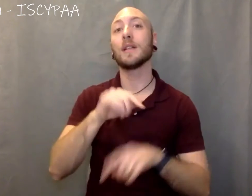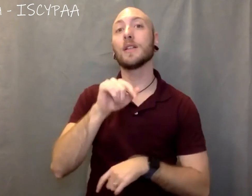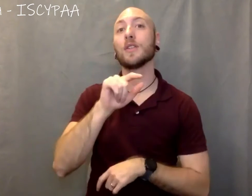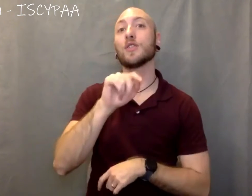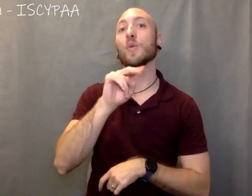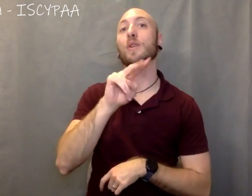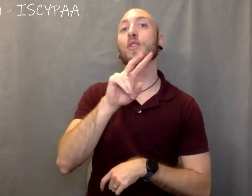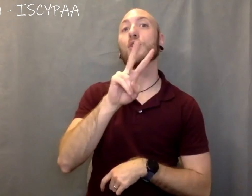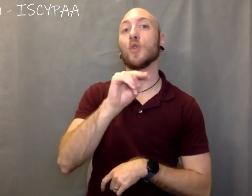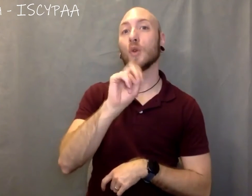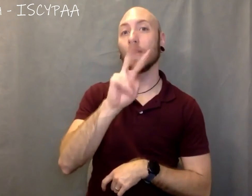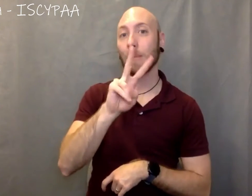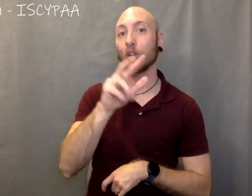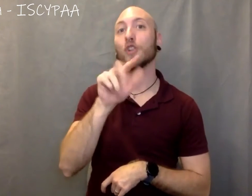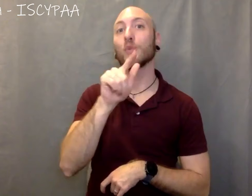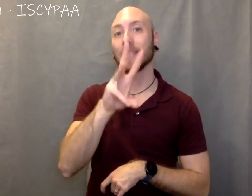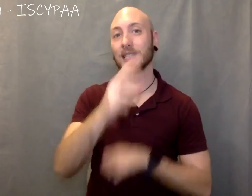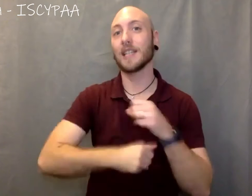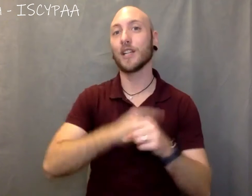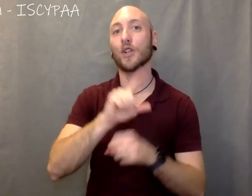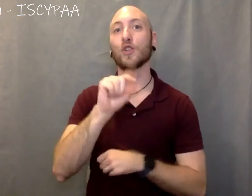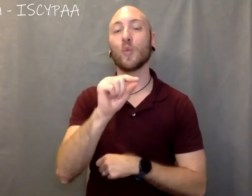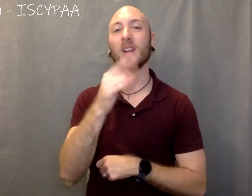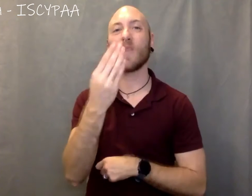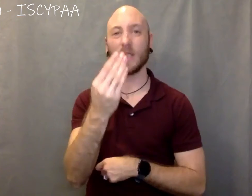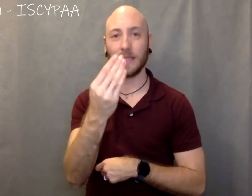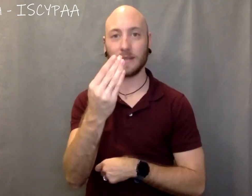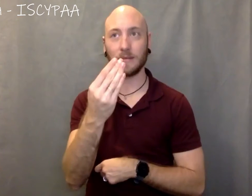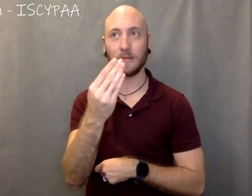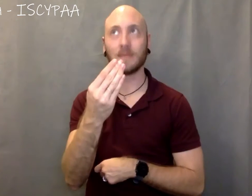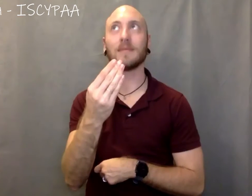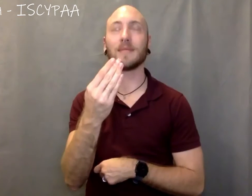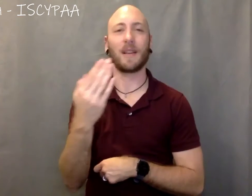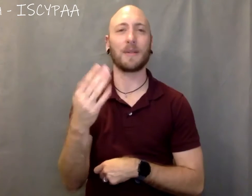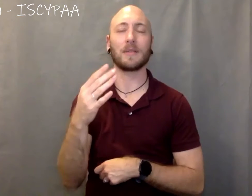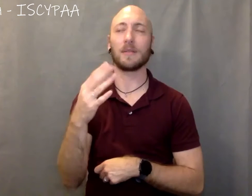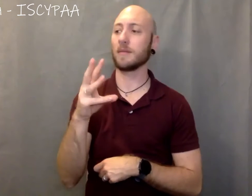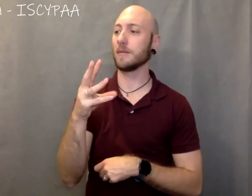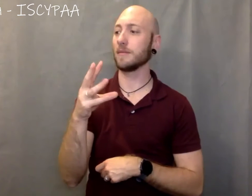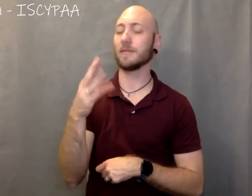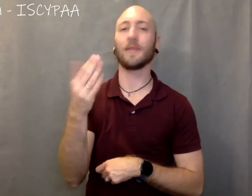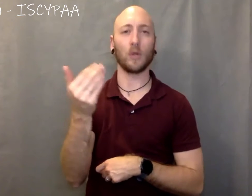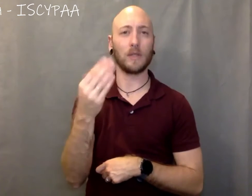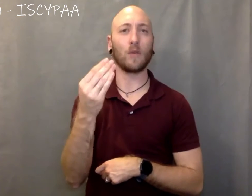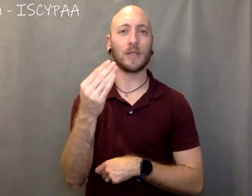eight years sober last Friday. That is, Can we swear in this meeting. That is a fucking miracle.